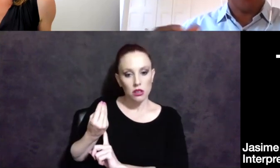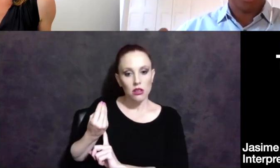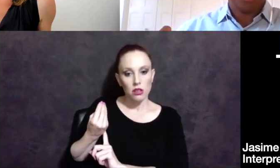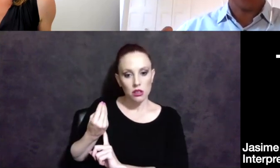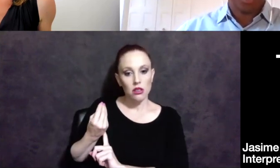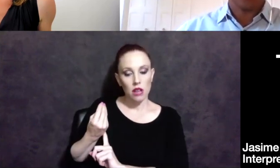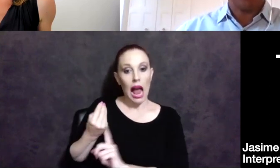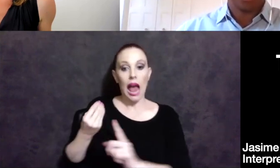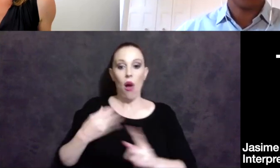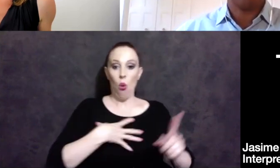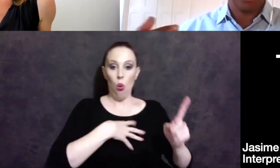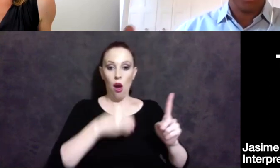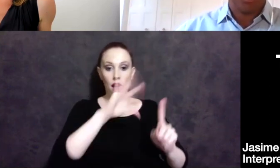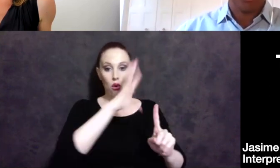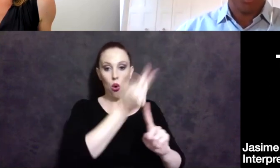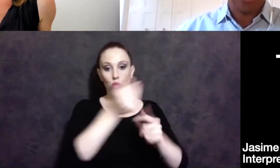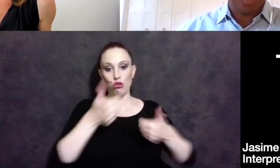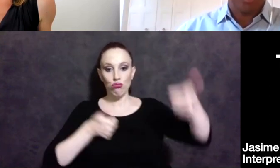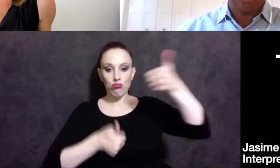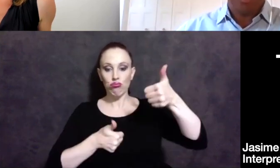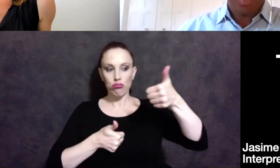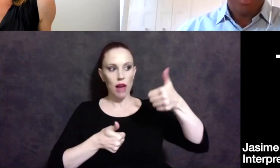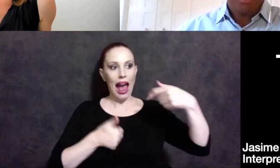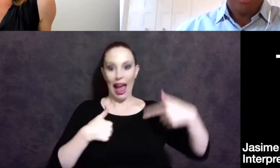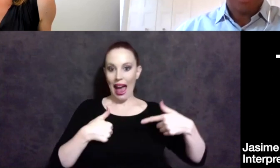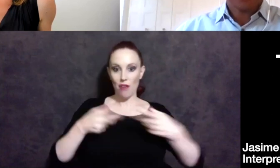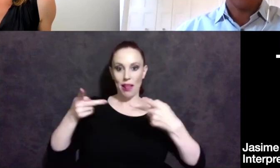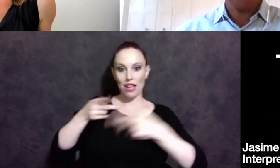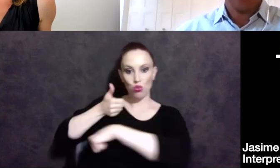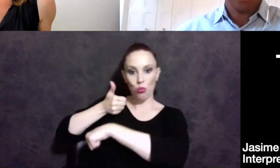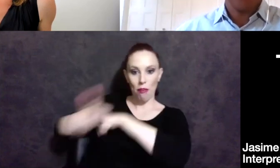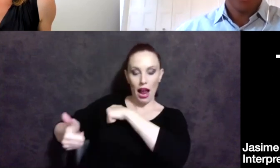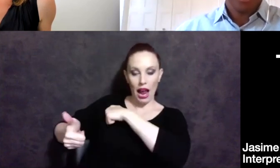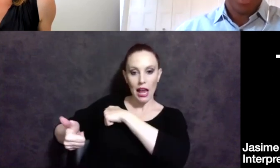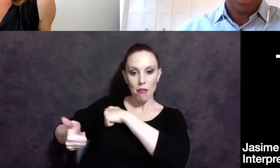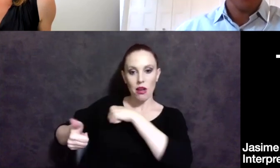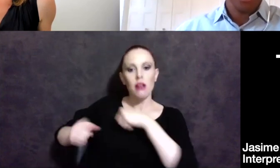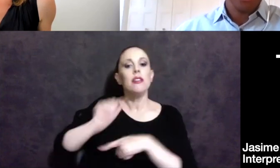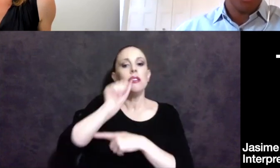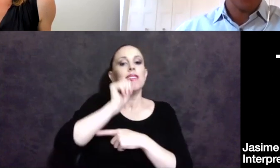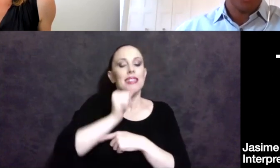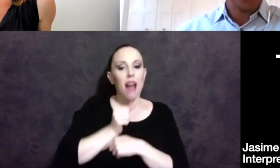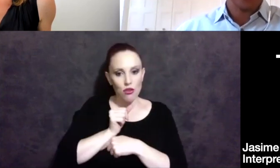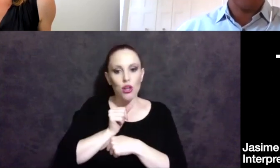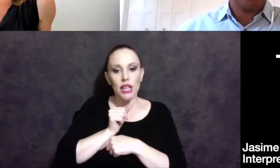culture has a place to place those social ills, that suffering is also a source of pleasure